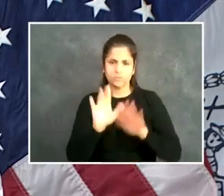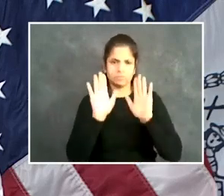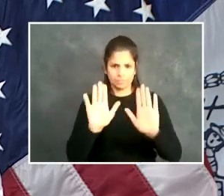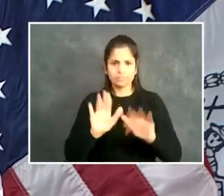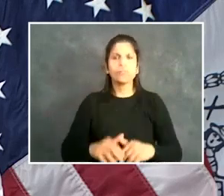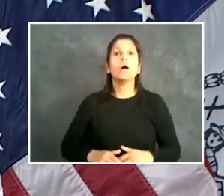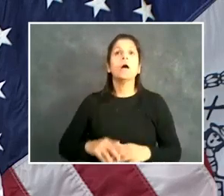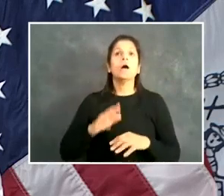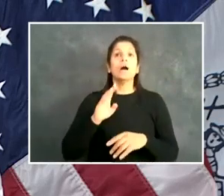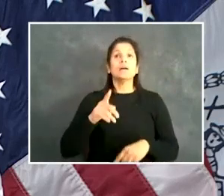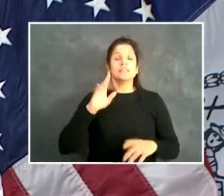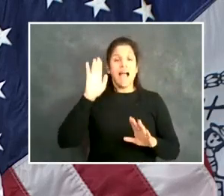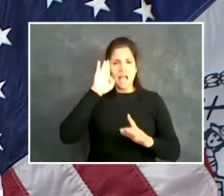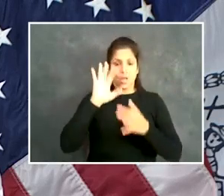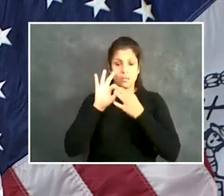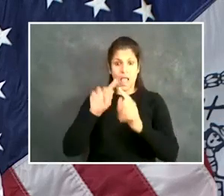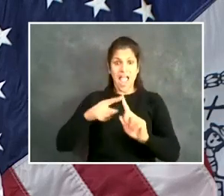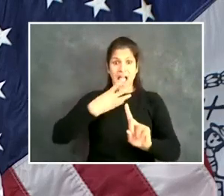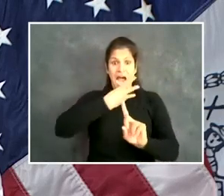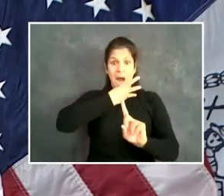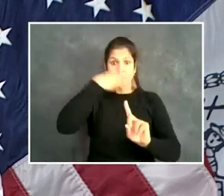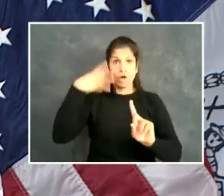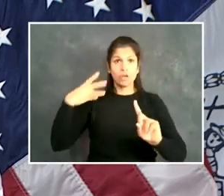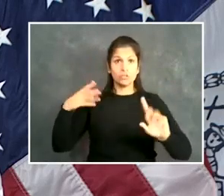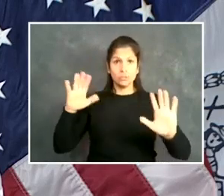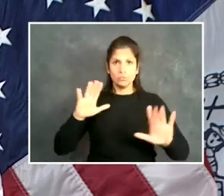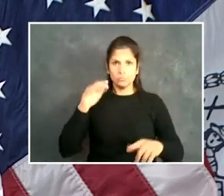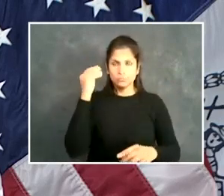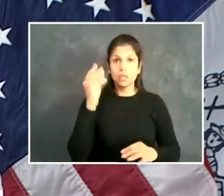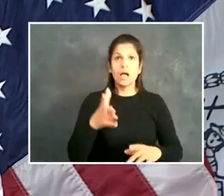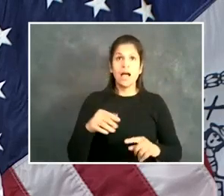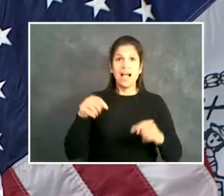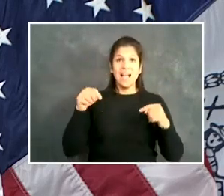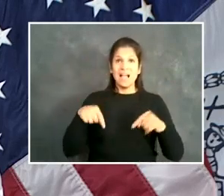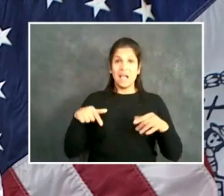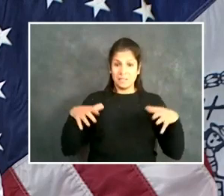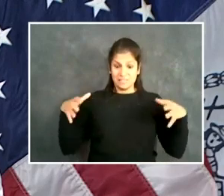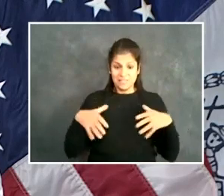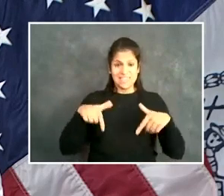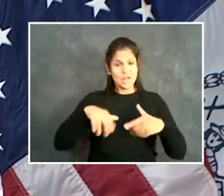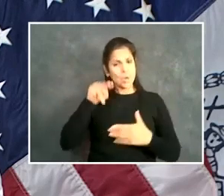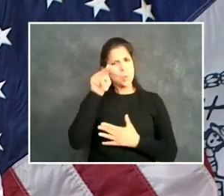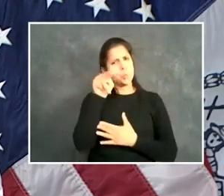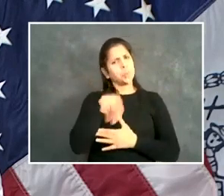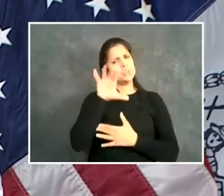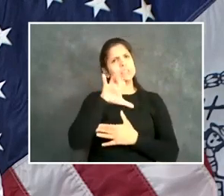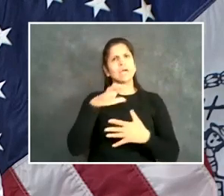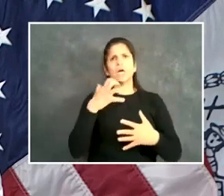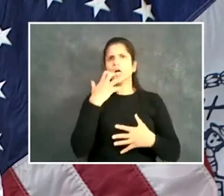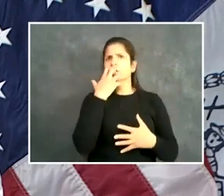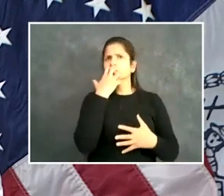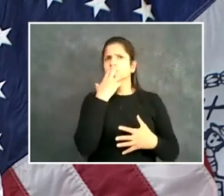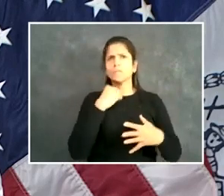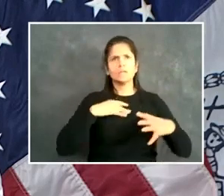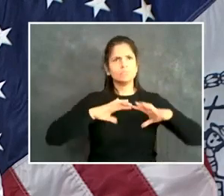THIS IS THE WAY TO SHOW